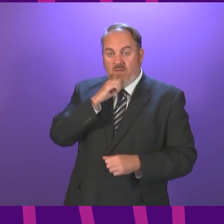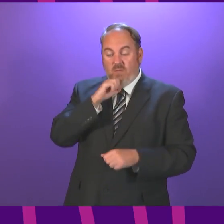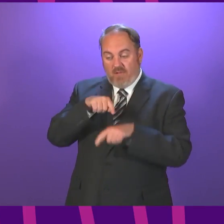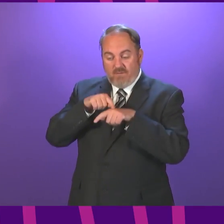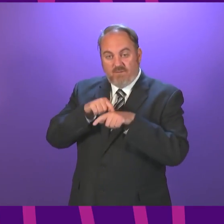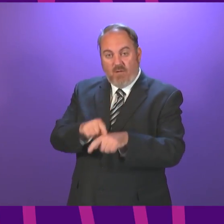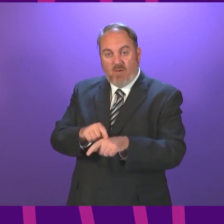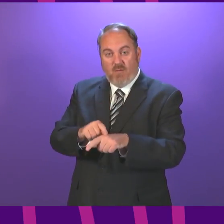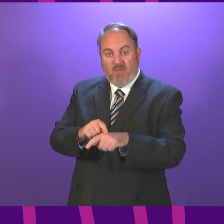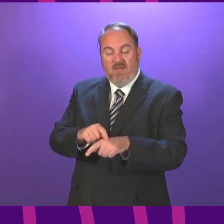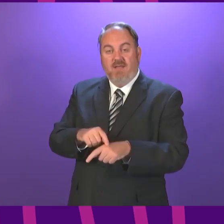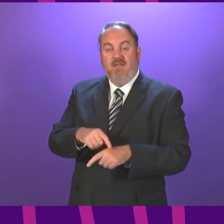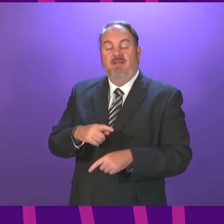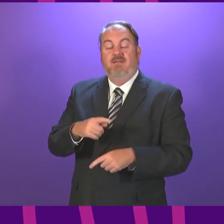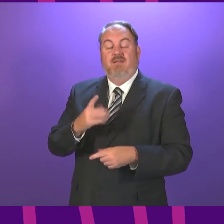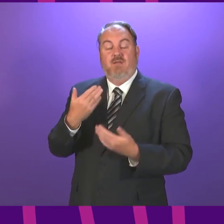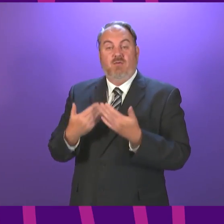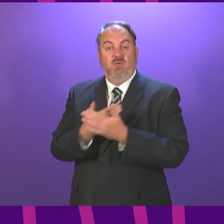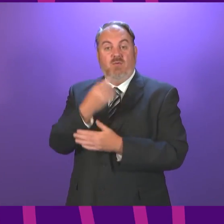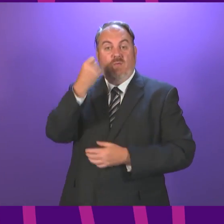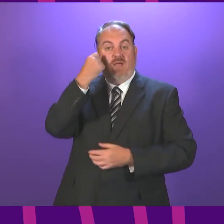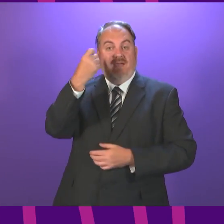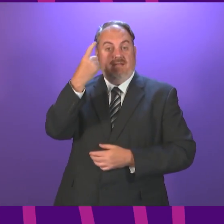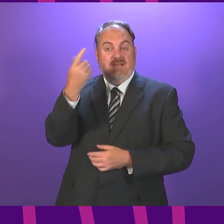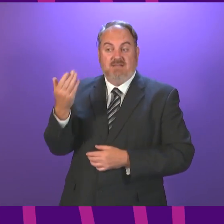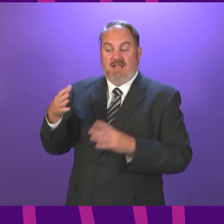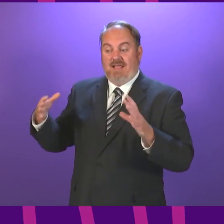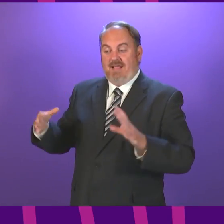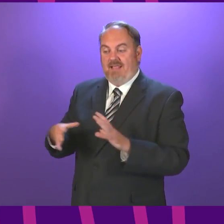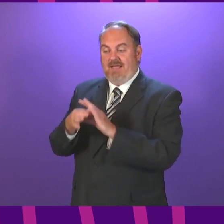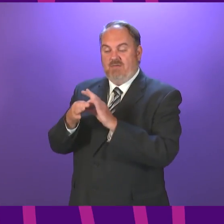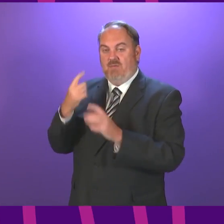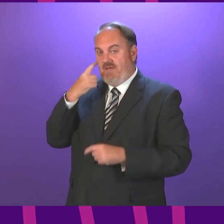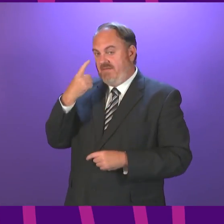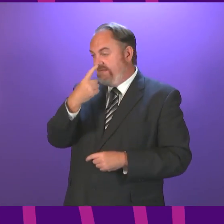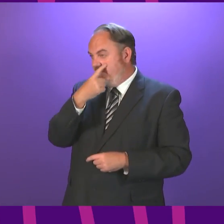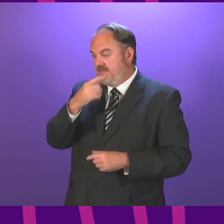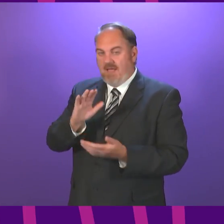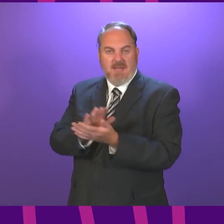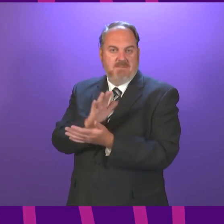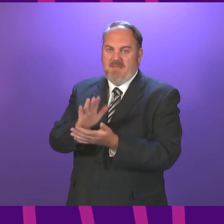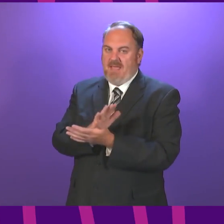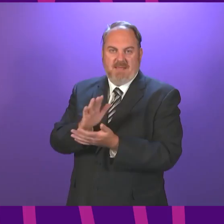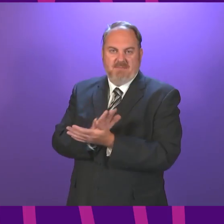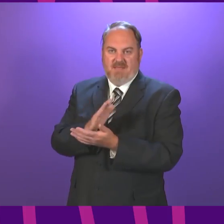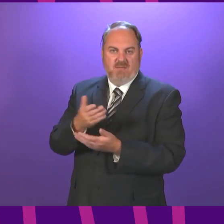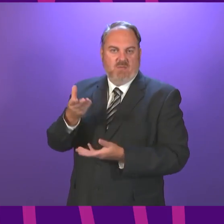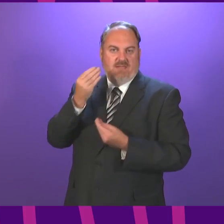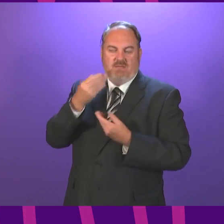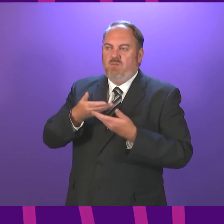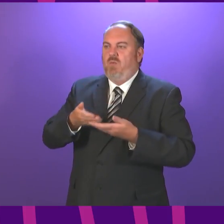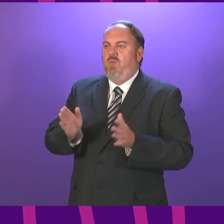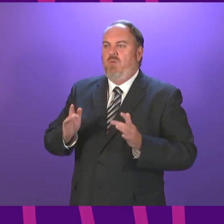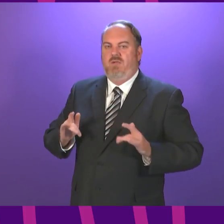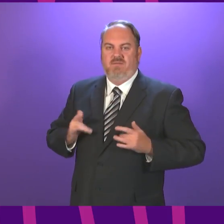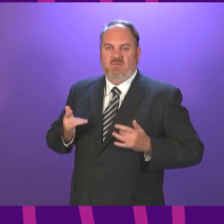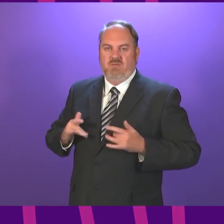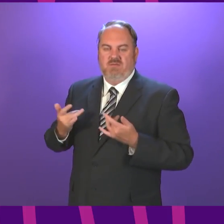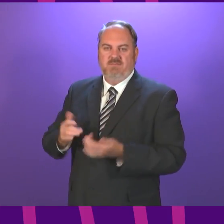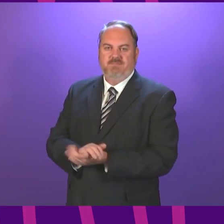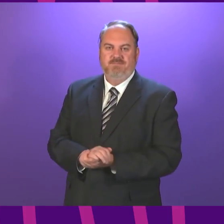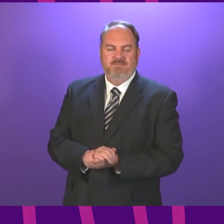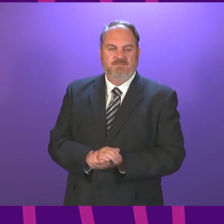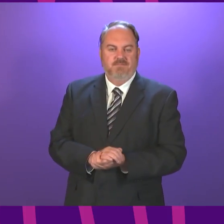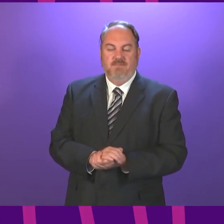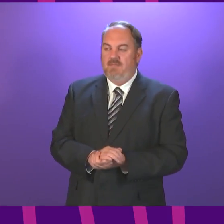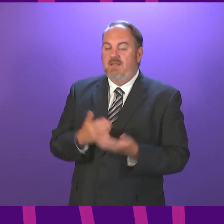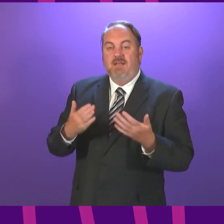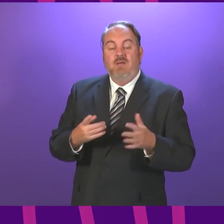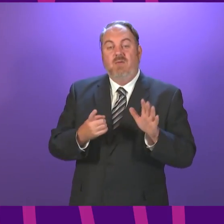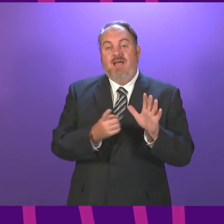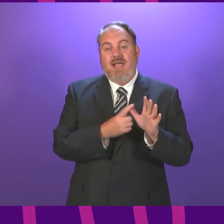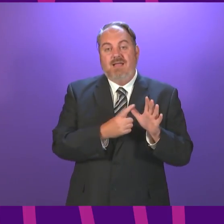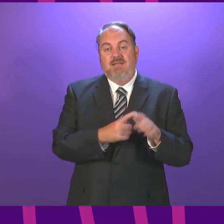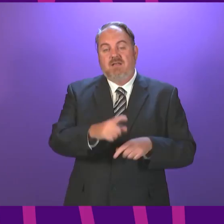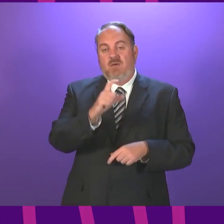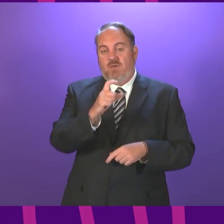interventions that will save lives, I will leave absolutely no stone unturned.